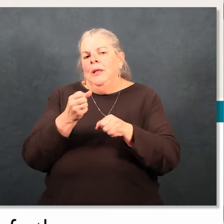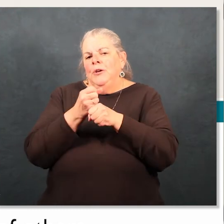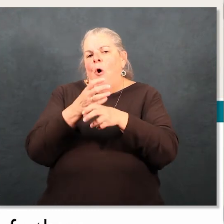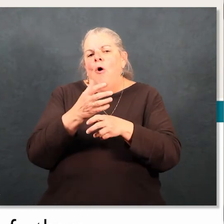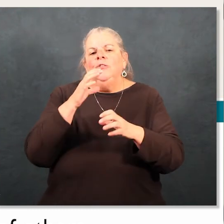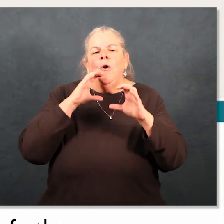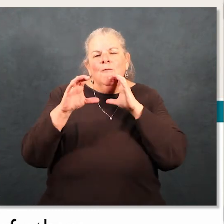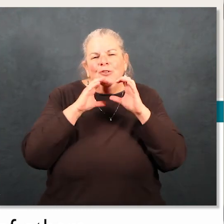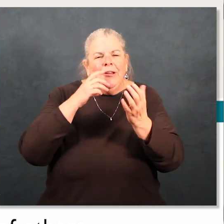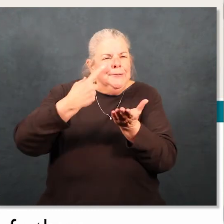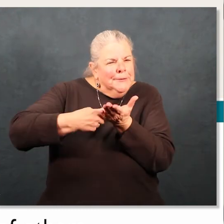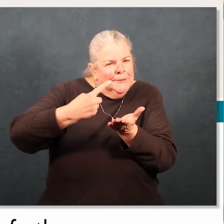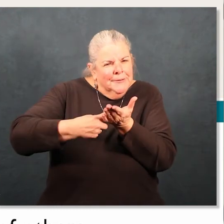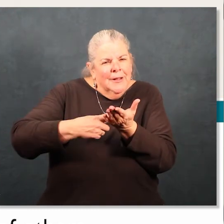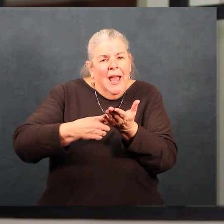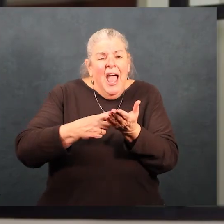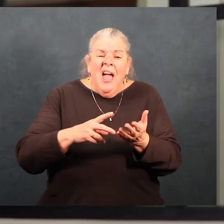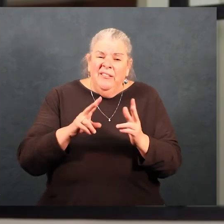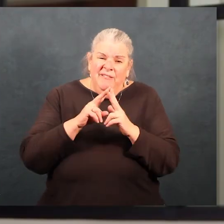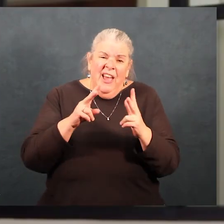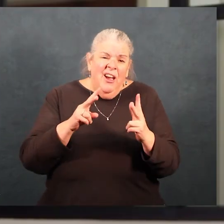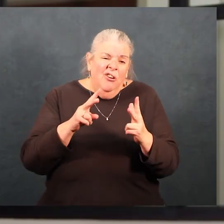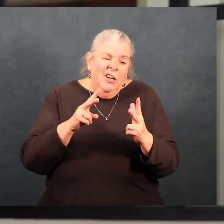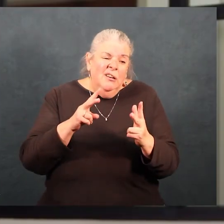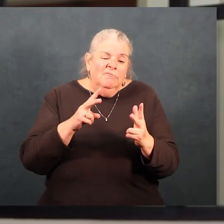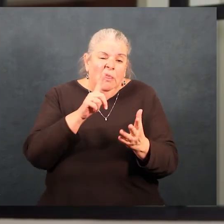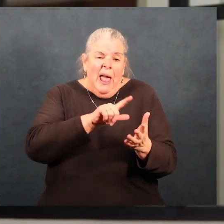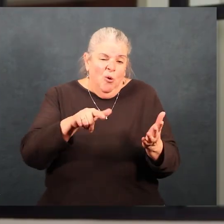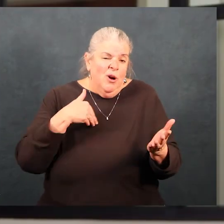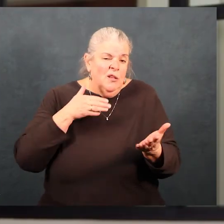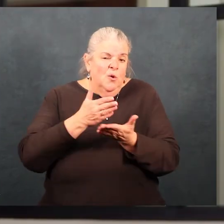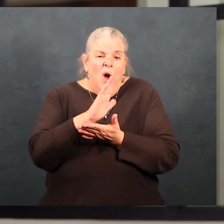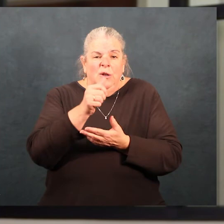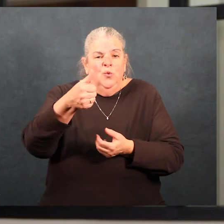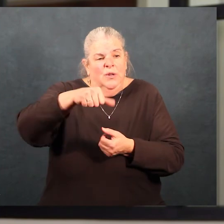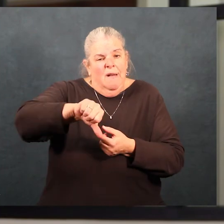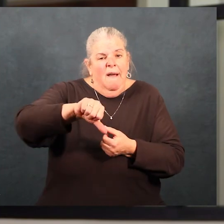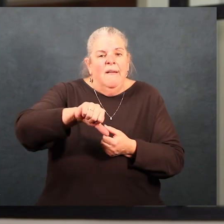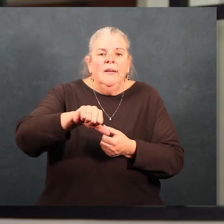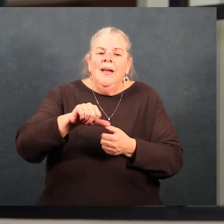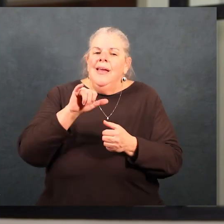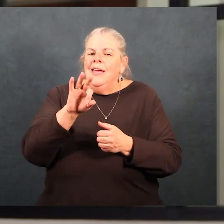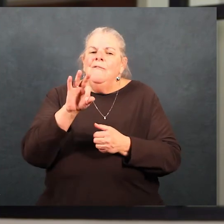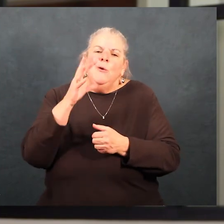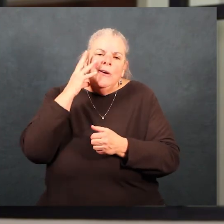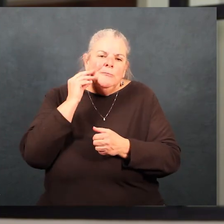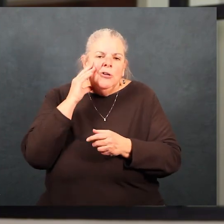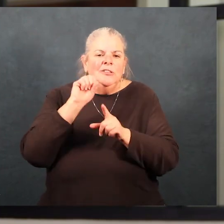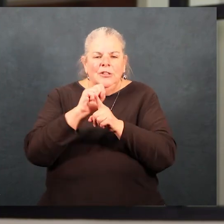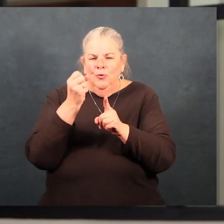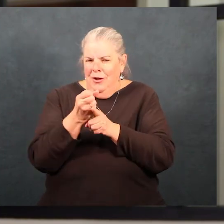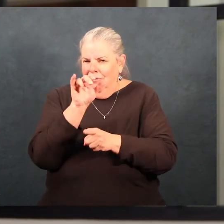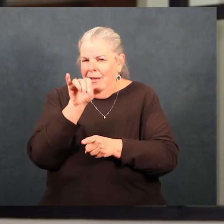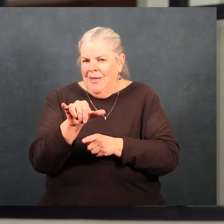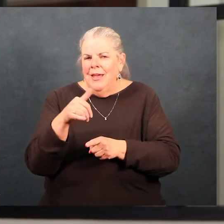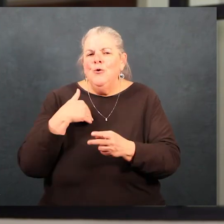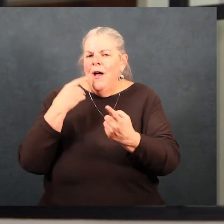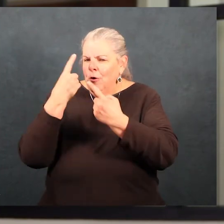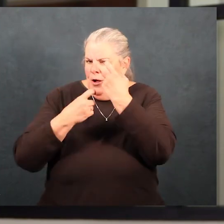and there might be a valid denial there. If you're running into situations like that and you have questions, please feel free